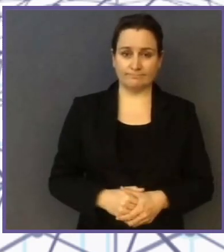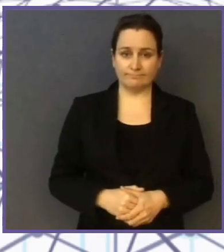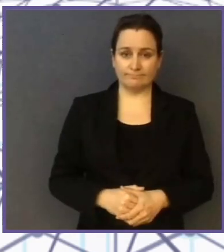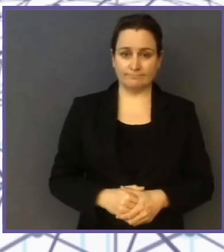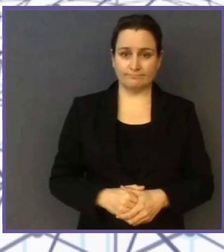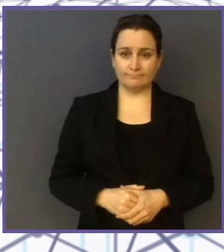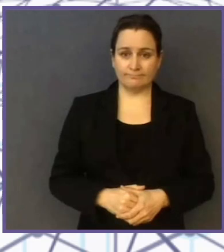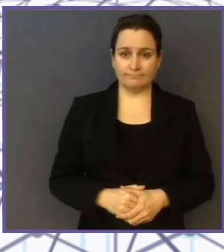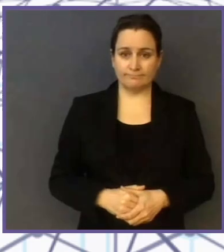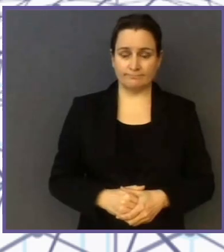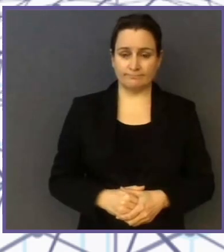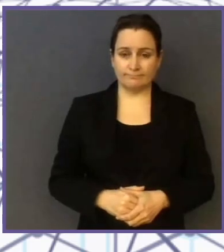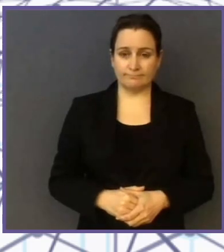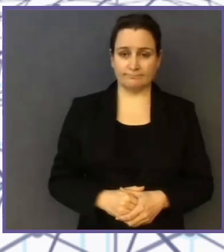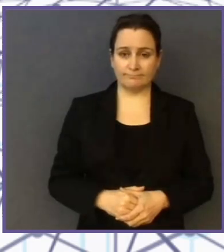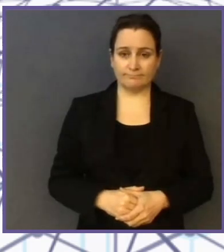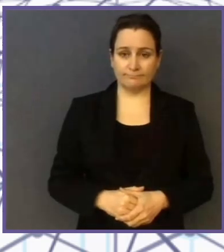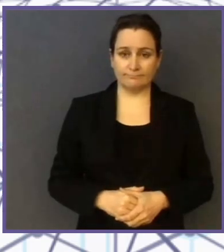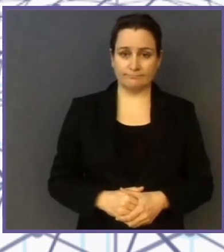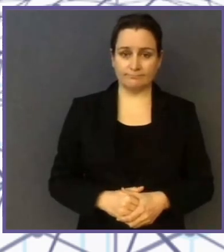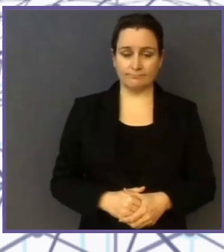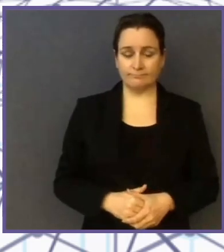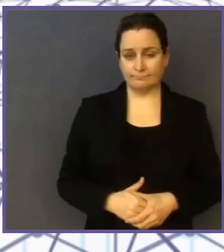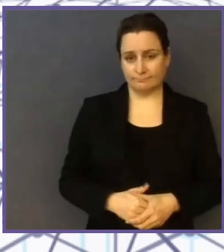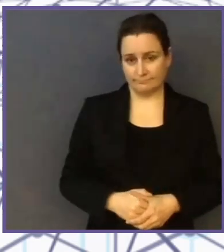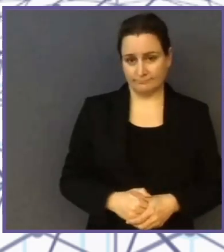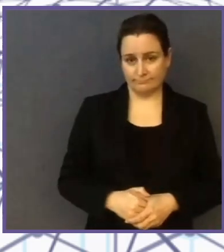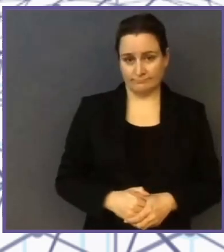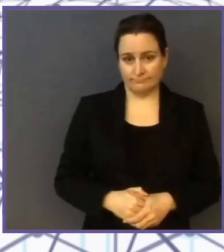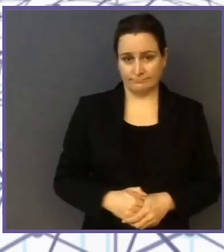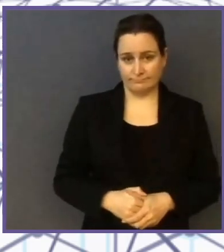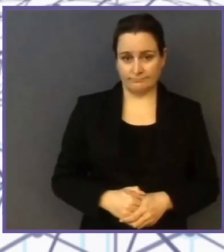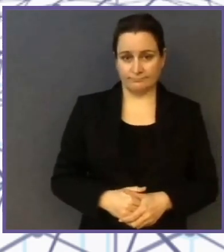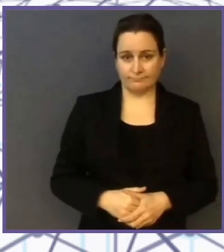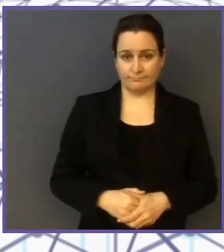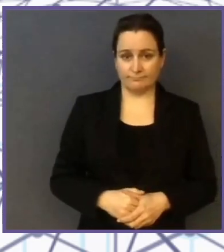that can restore hand function based on the activities that are most important.